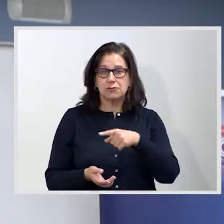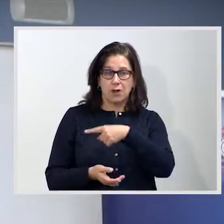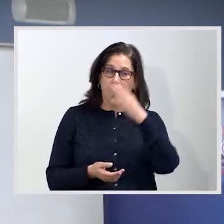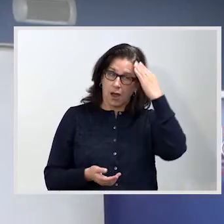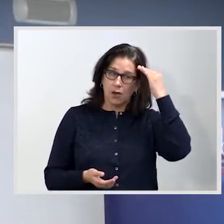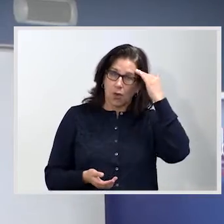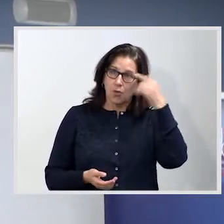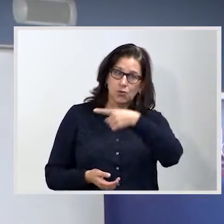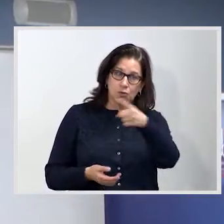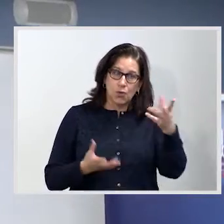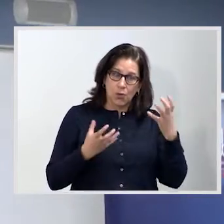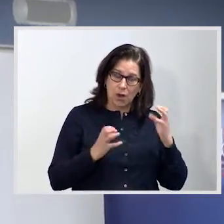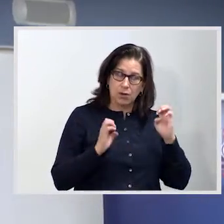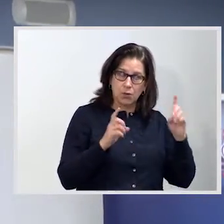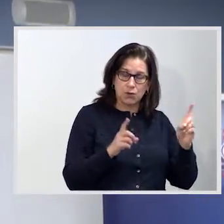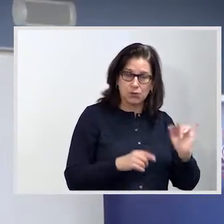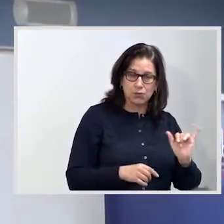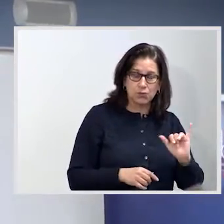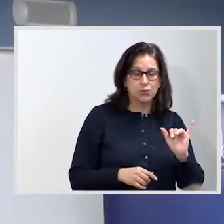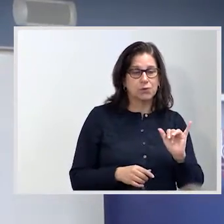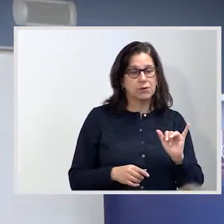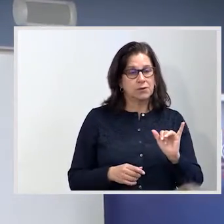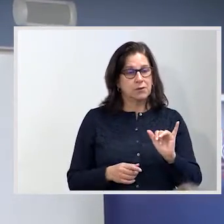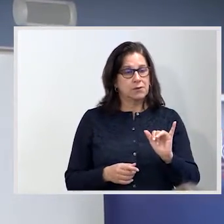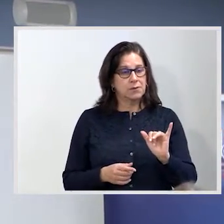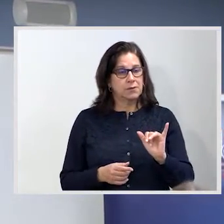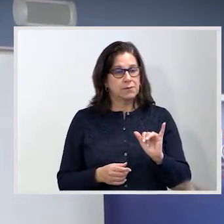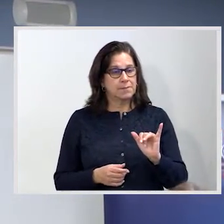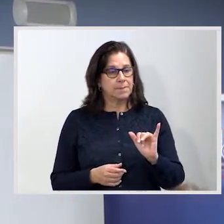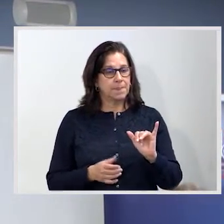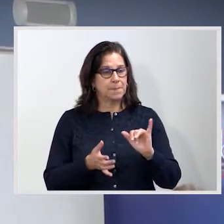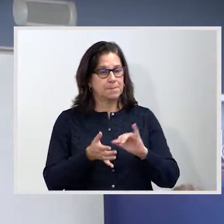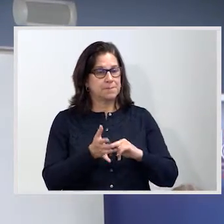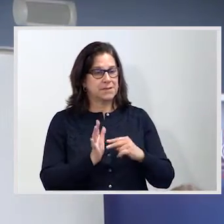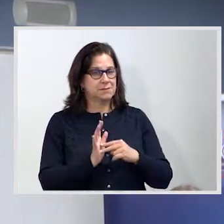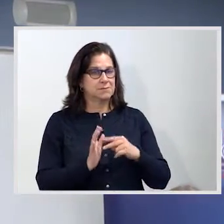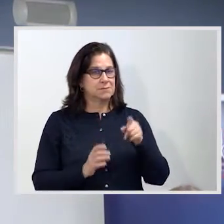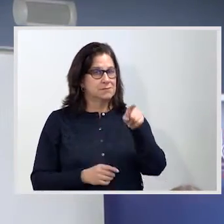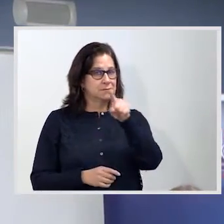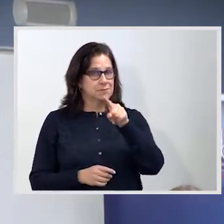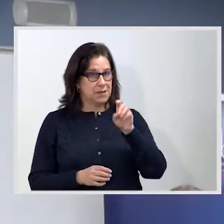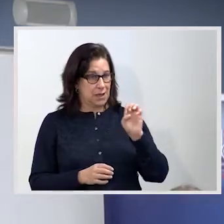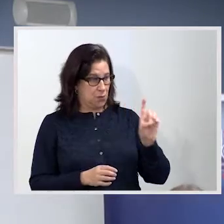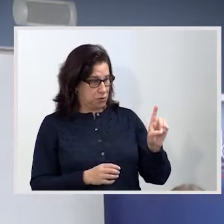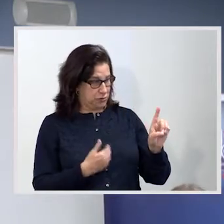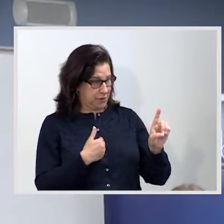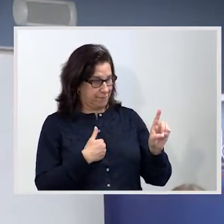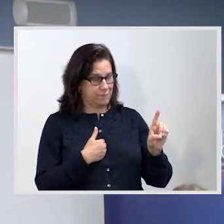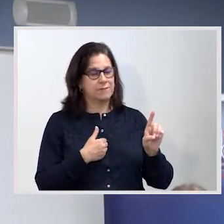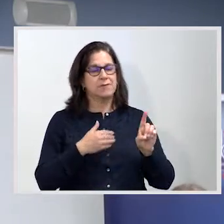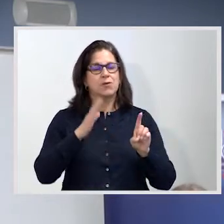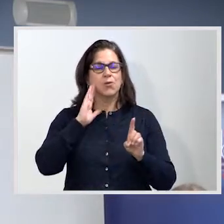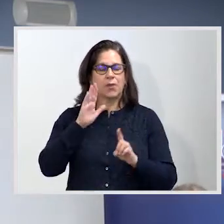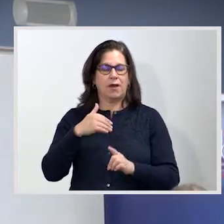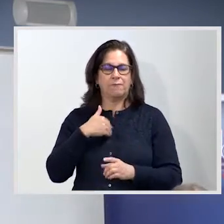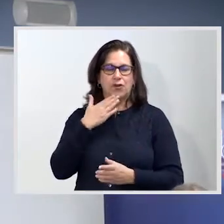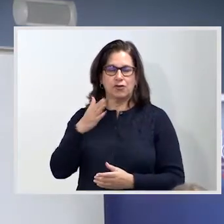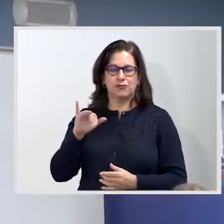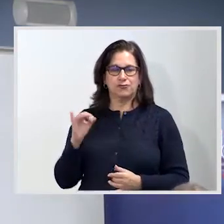AND TO DO SO, YOU HAVE TO HAVE A JOB. SO I THINK THE JOBS AND ECONOMIC DEVELOPMENT IS A VERY KEY AND IMPORTANT PART AND MAYBE THE